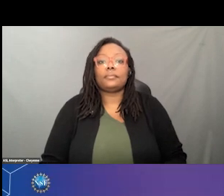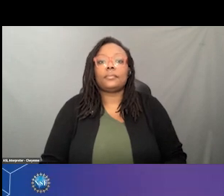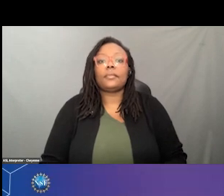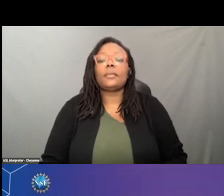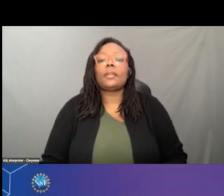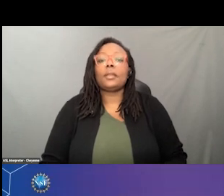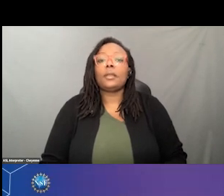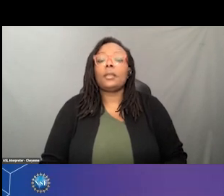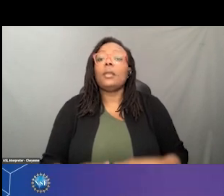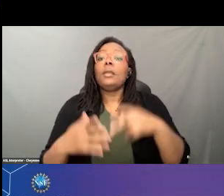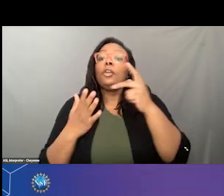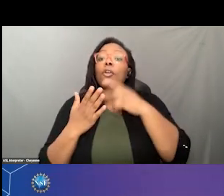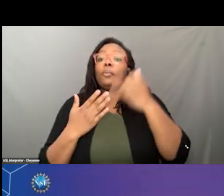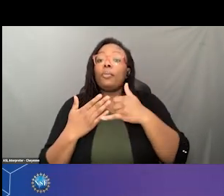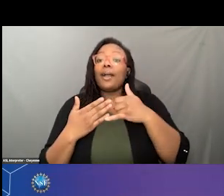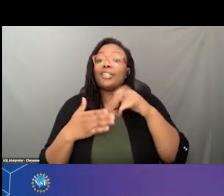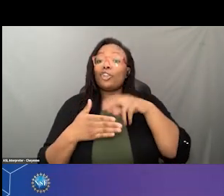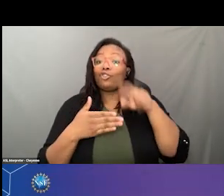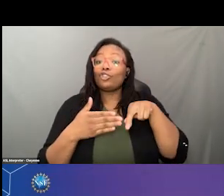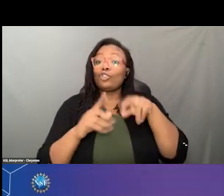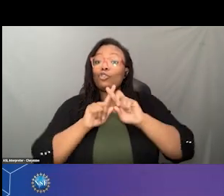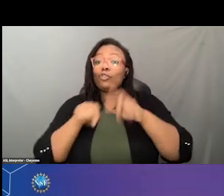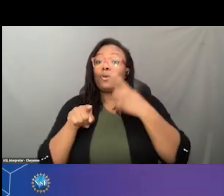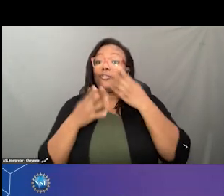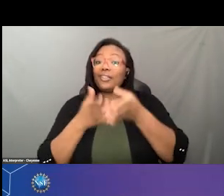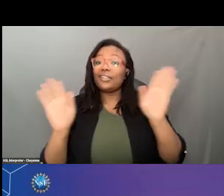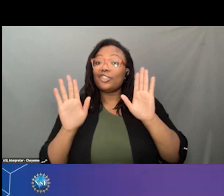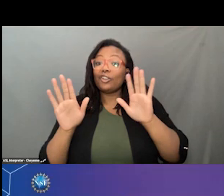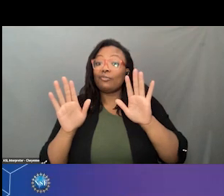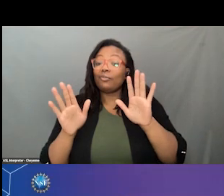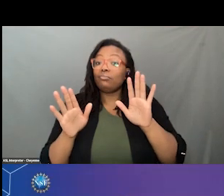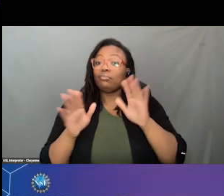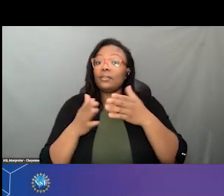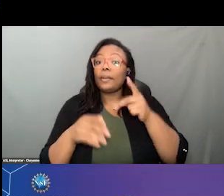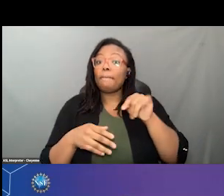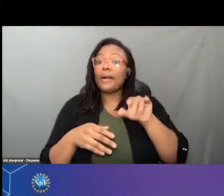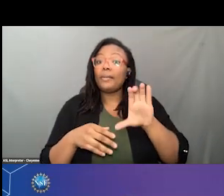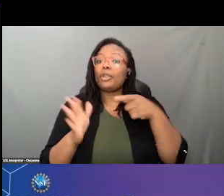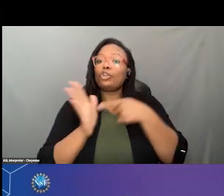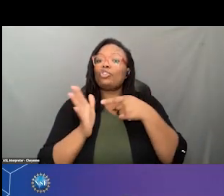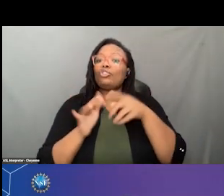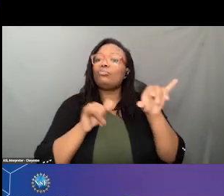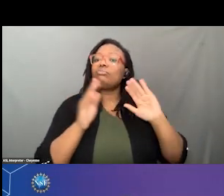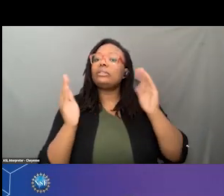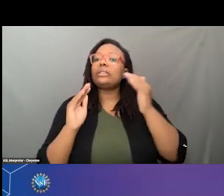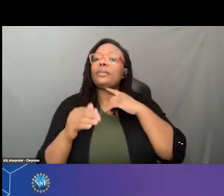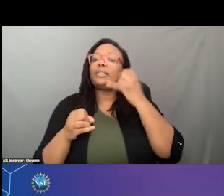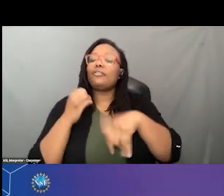The Project Outcomes Report for the general public is due very similarly to the Final Project Report.